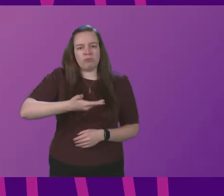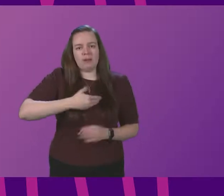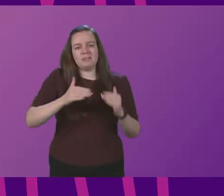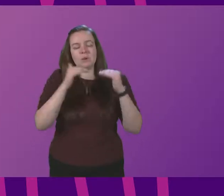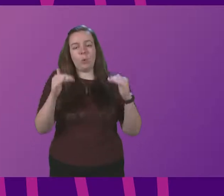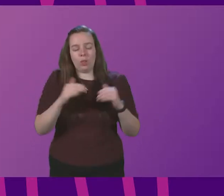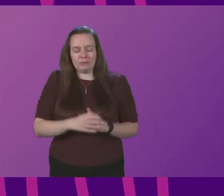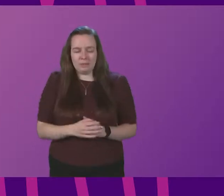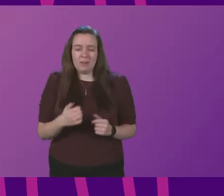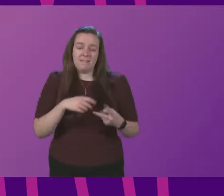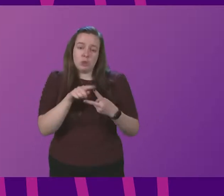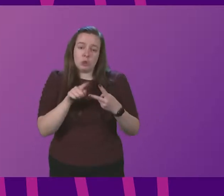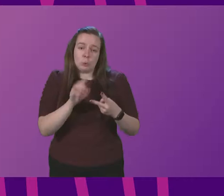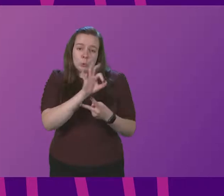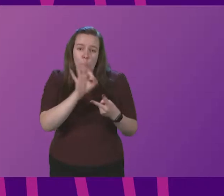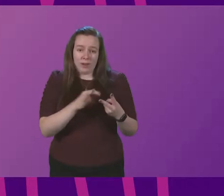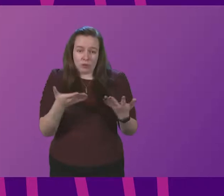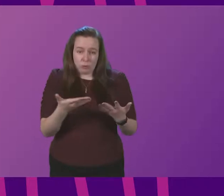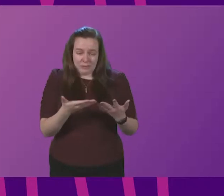I have two questions to ask the Deputy First Minister.